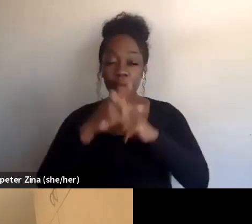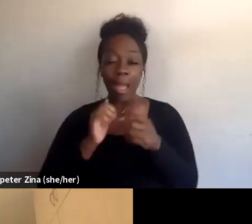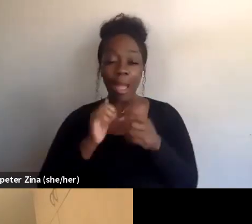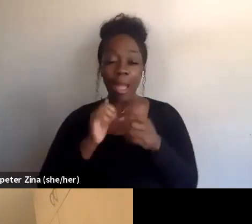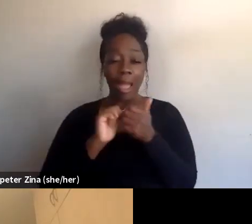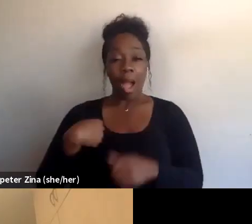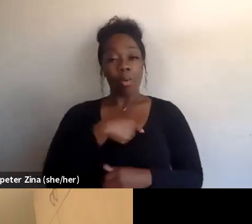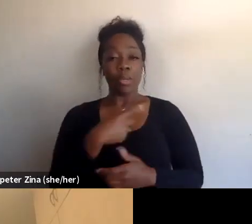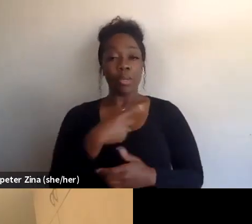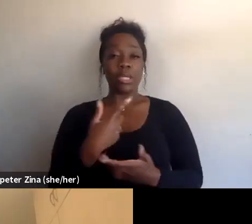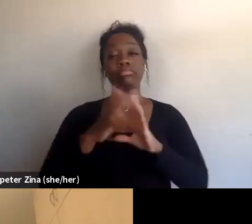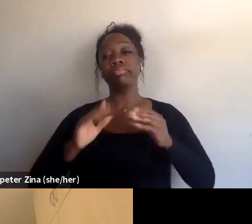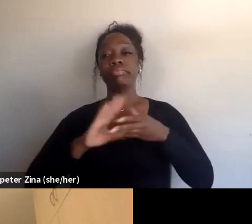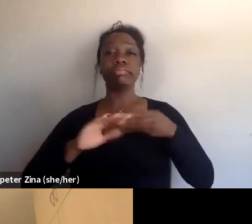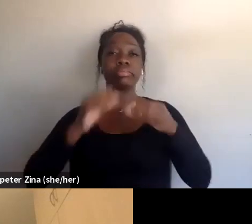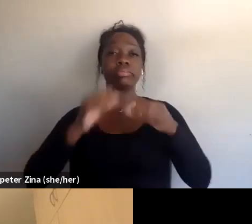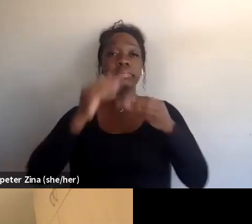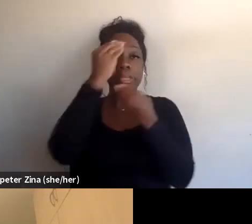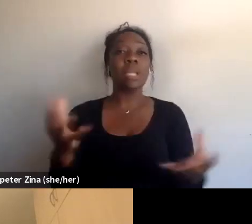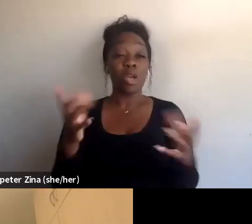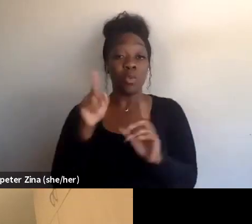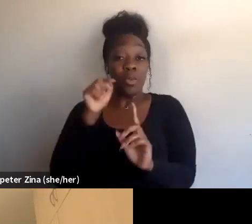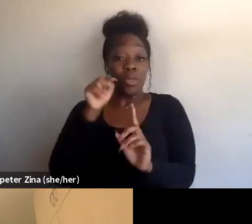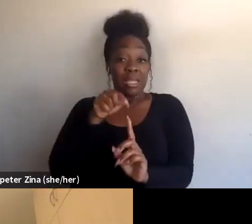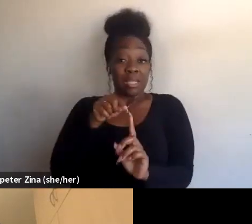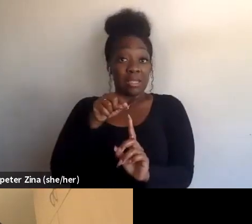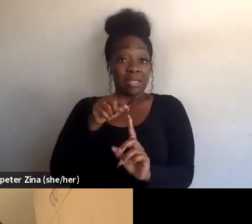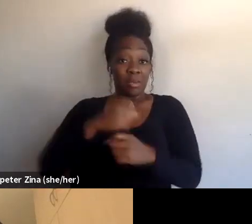So this particular production I created separately